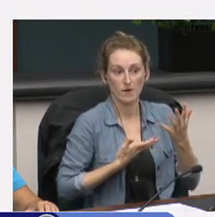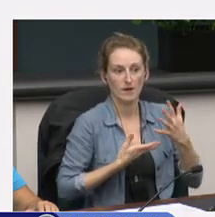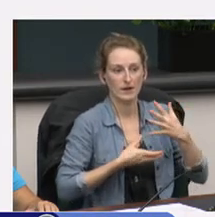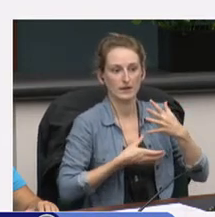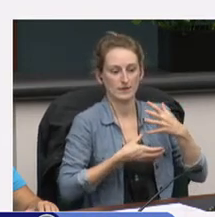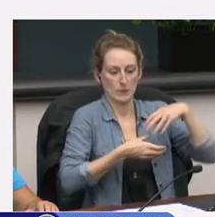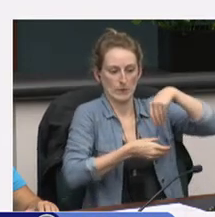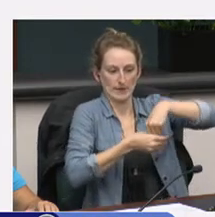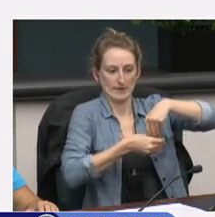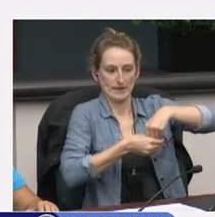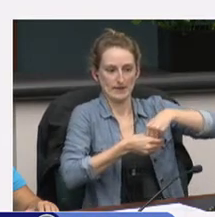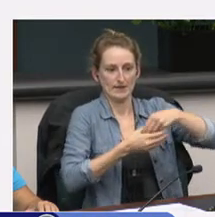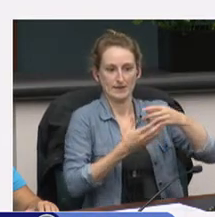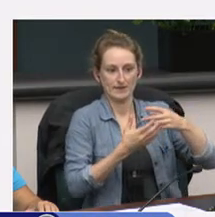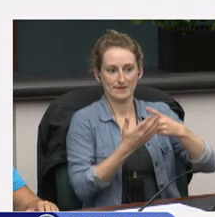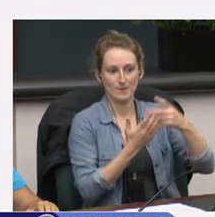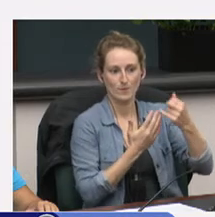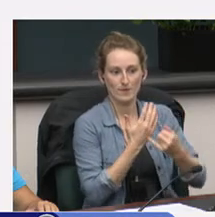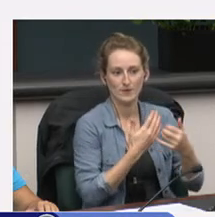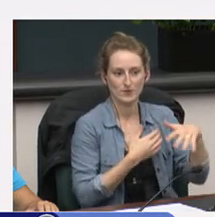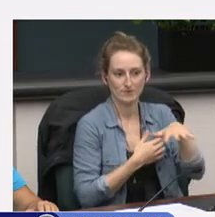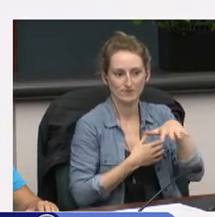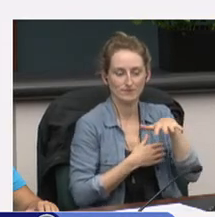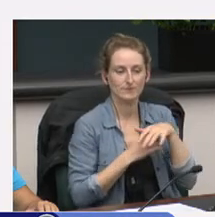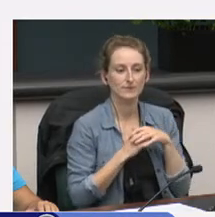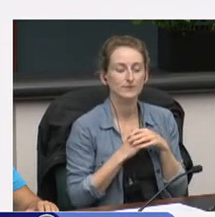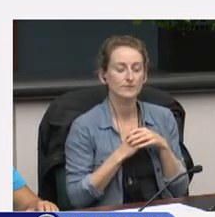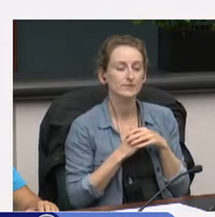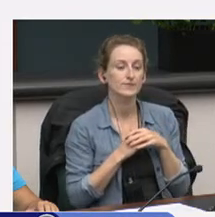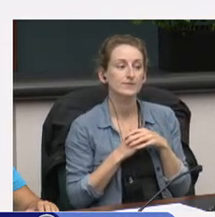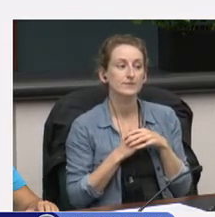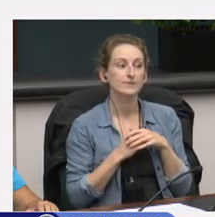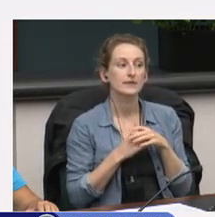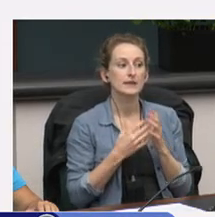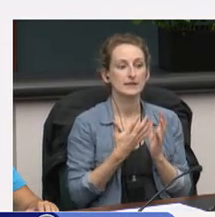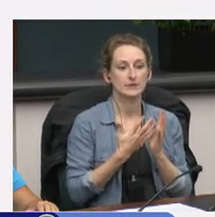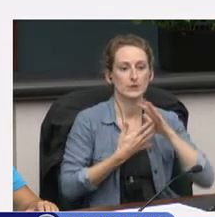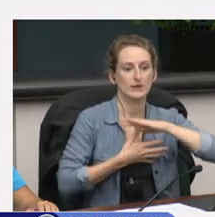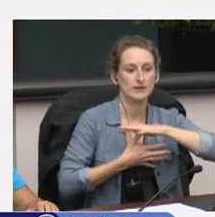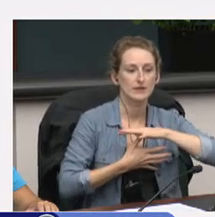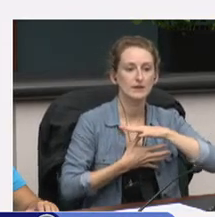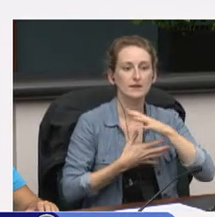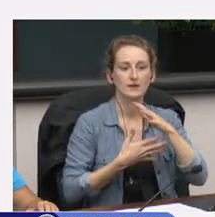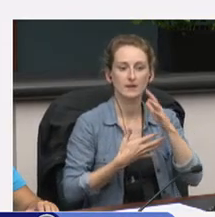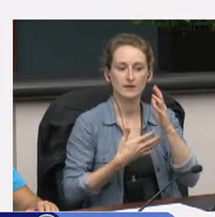there is a criteria or an allowance that these could be within a thousand feet of